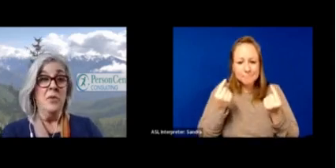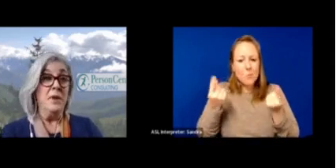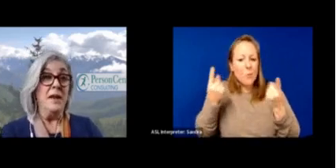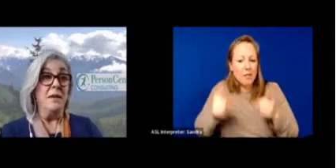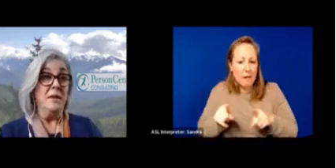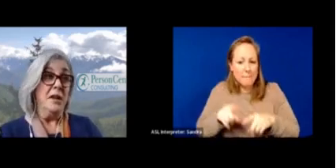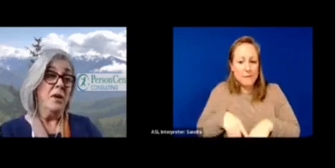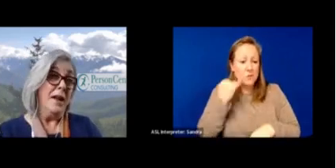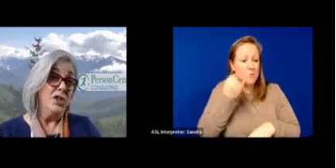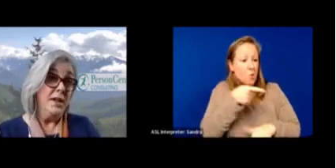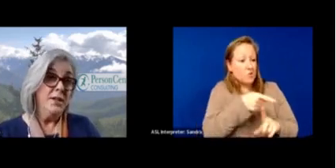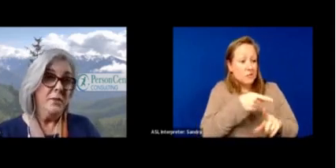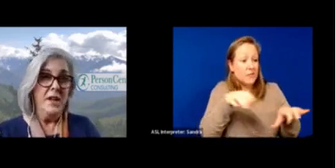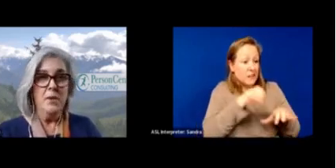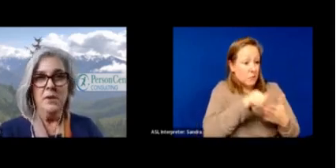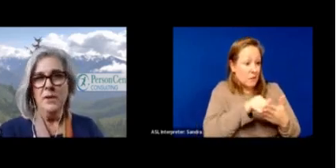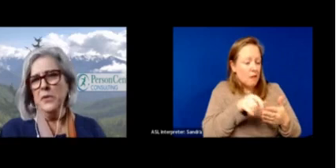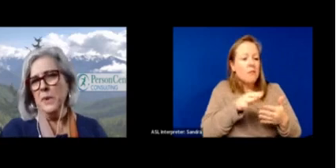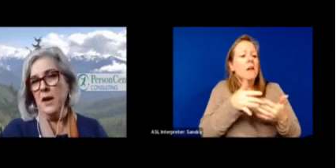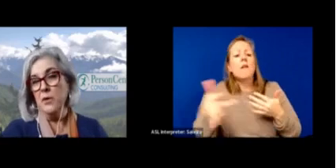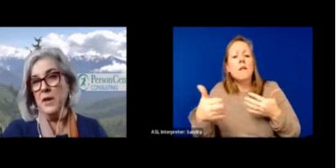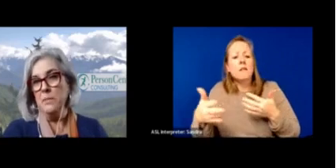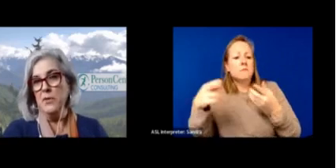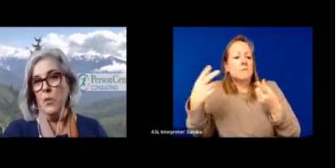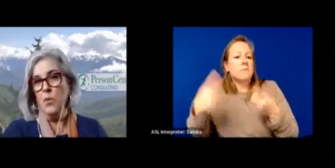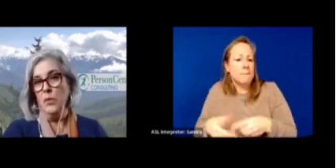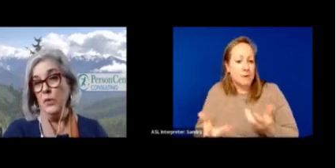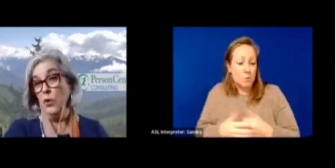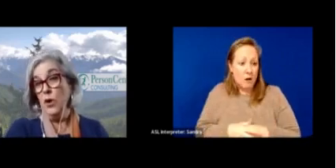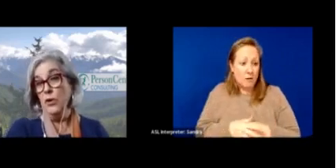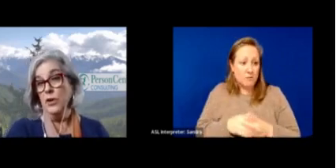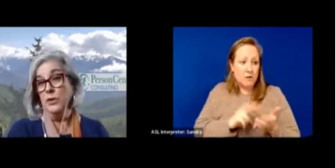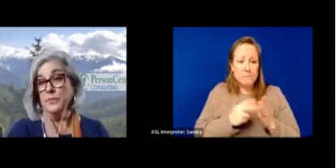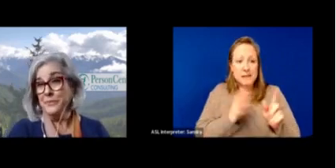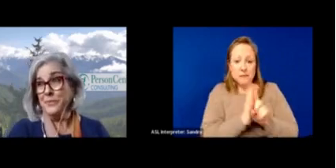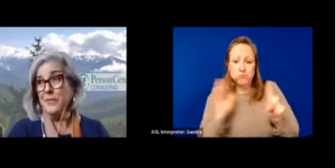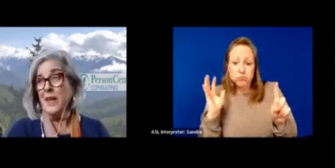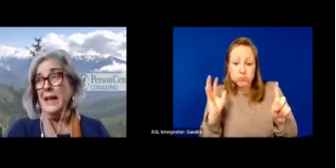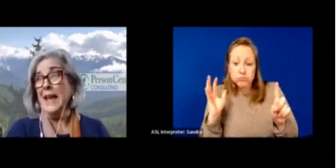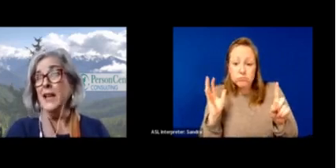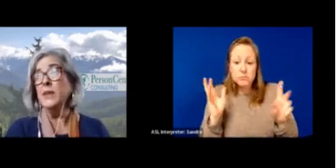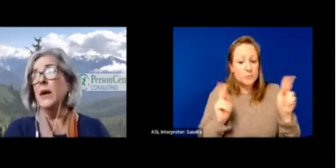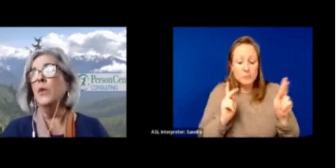Will they be you know, kind of shunned from the neighborhood? Will there be other people that will no longer engage with them?